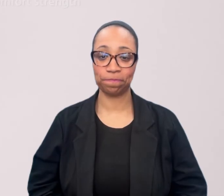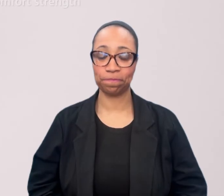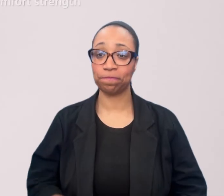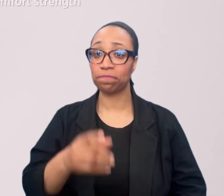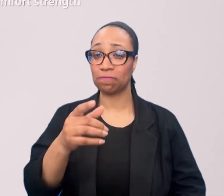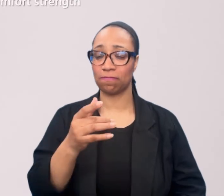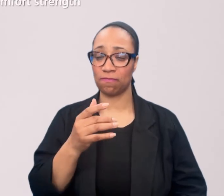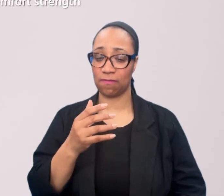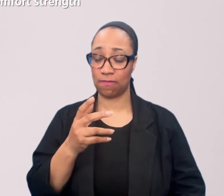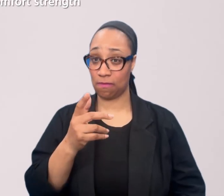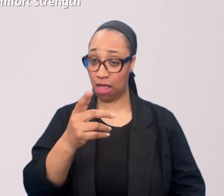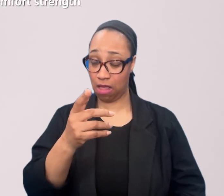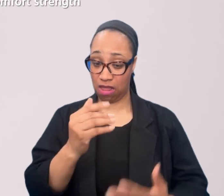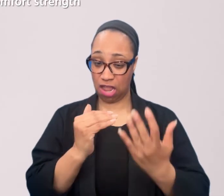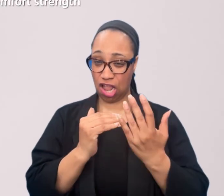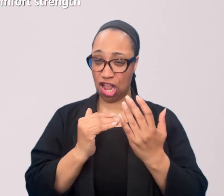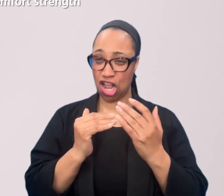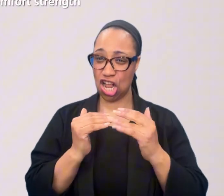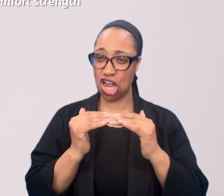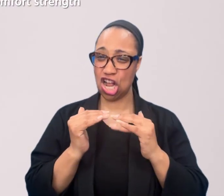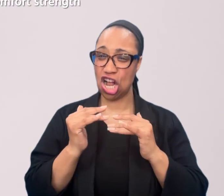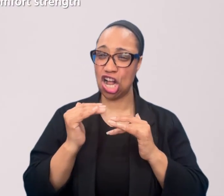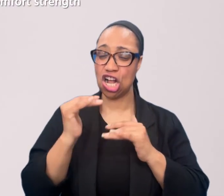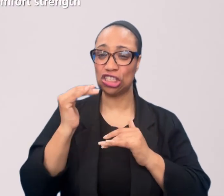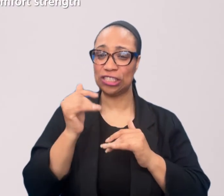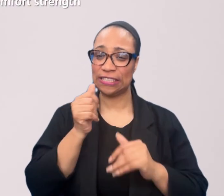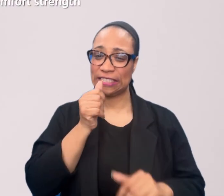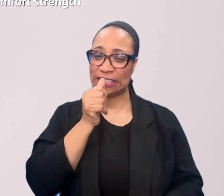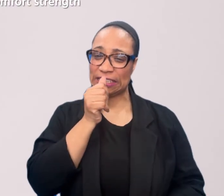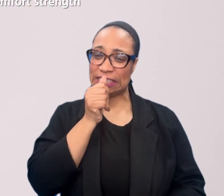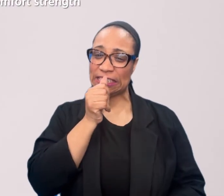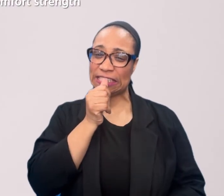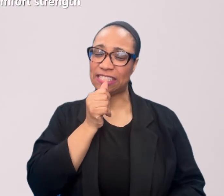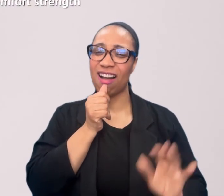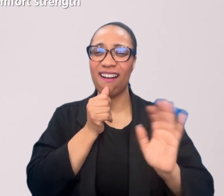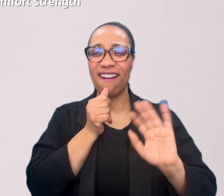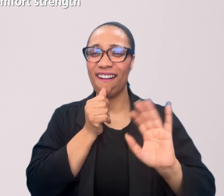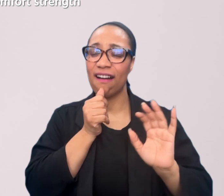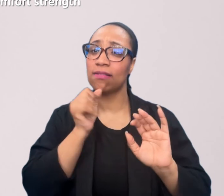level that is comfortable for you so you're going to go up and up and up to what is a high strength